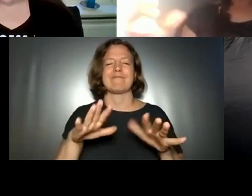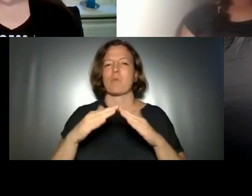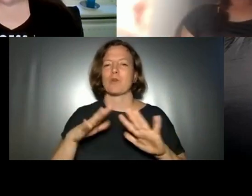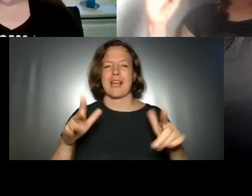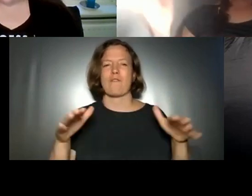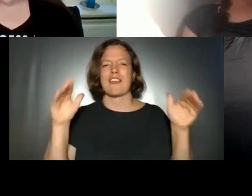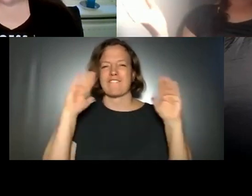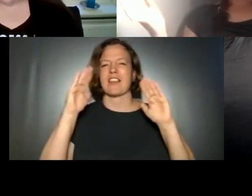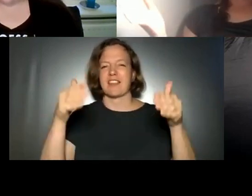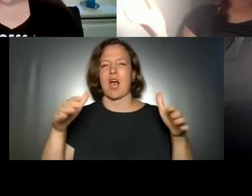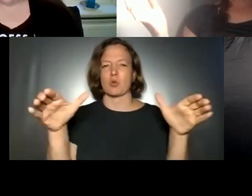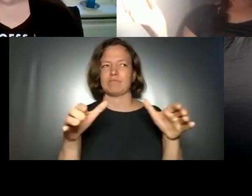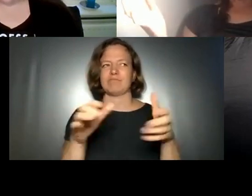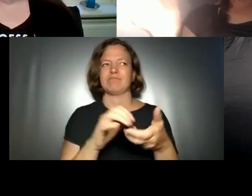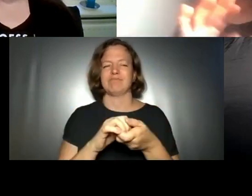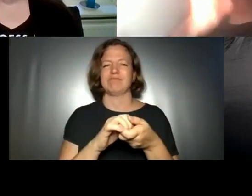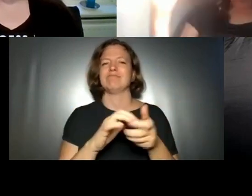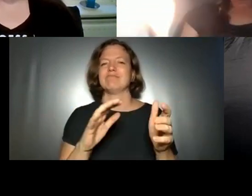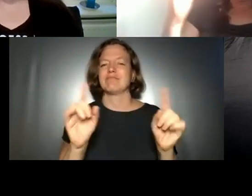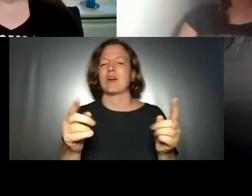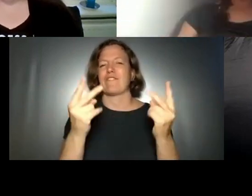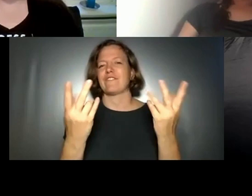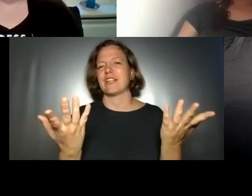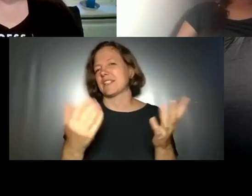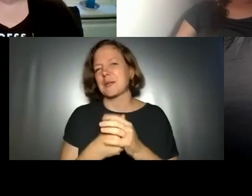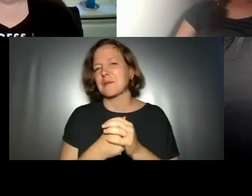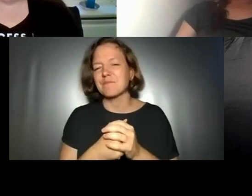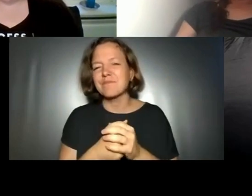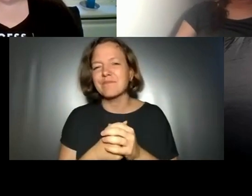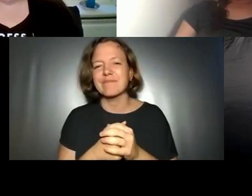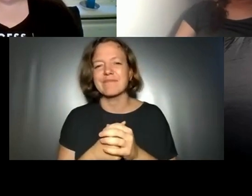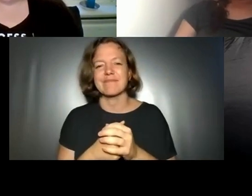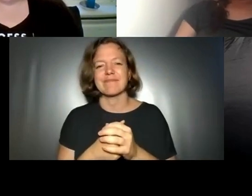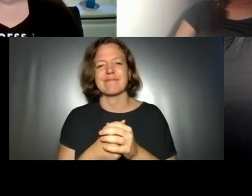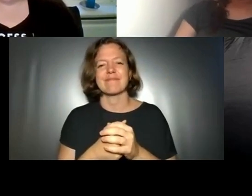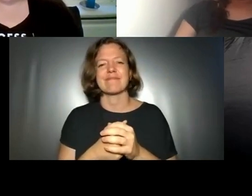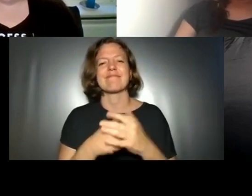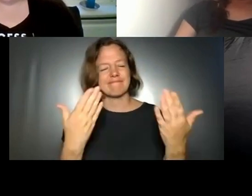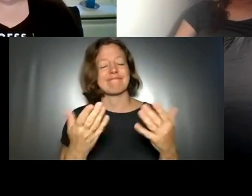Because they are keeping you back to communities. That's the thing. But, yeah...